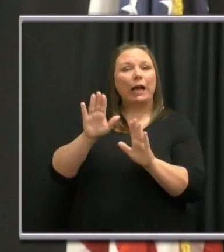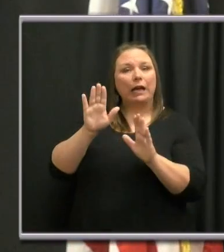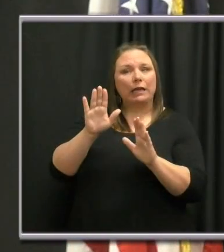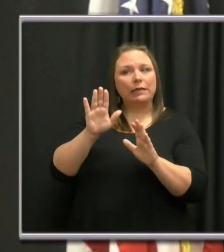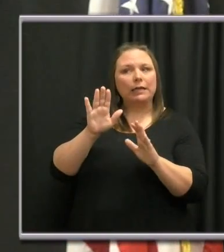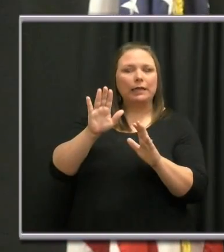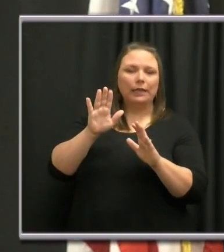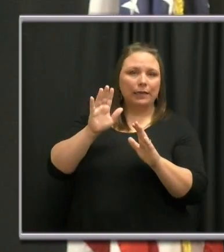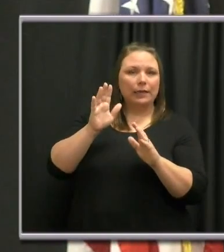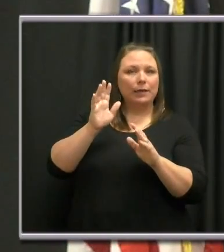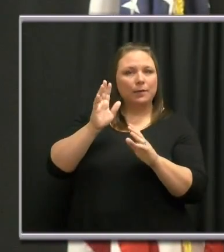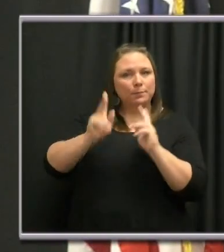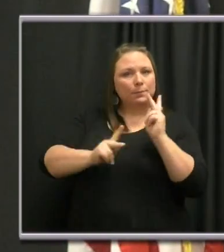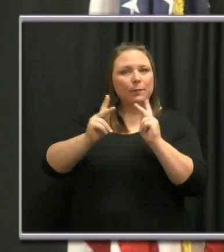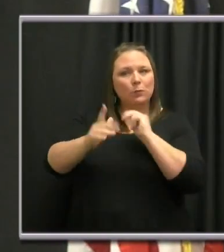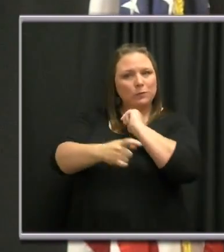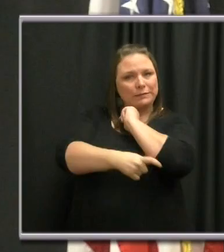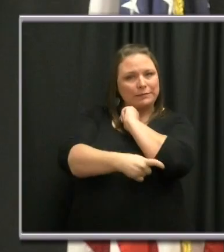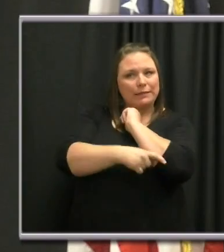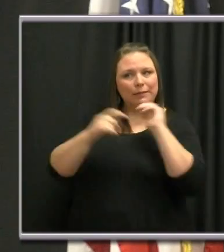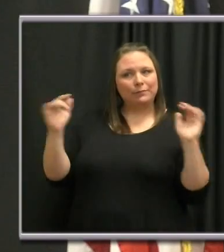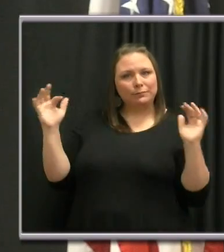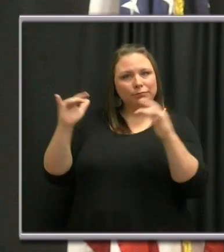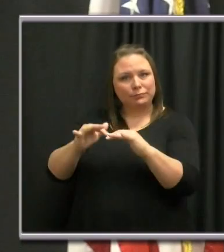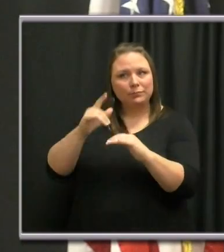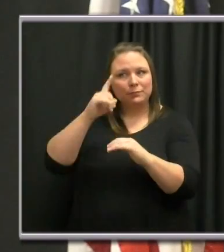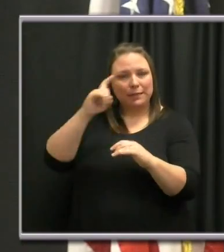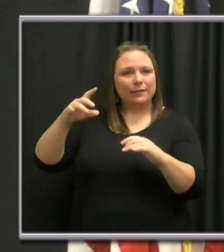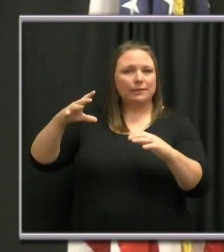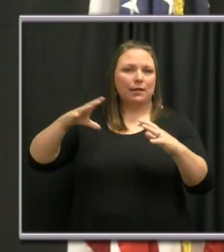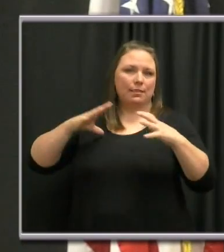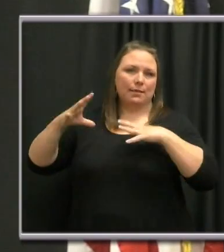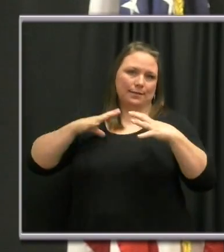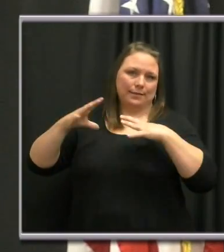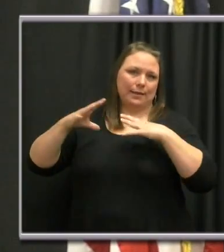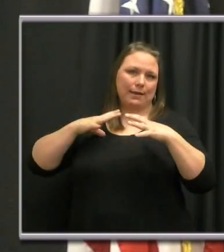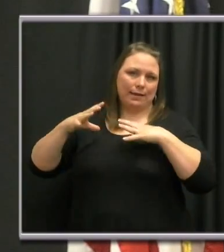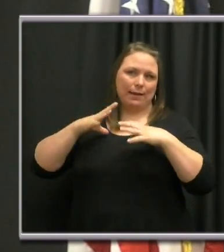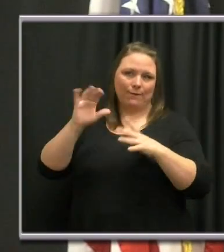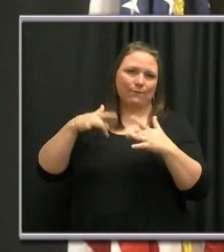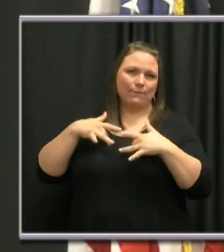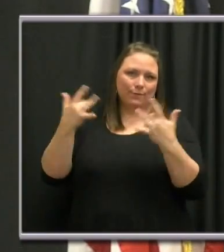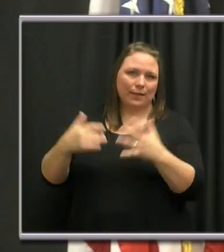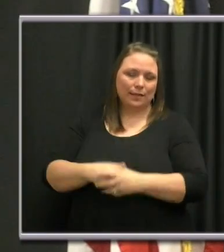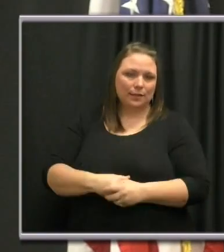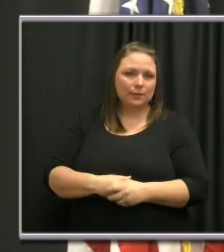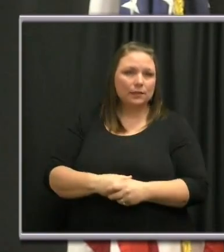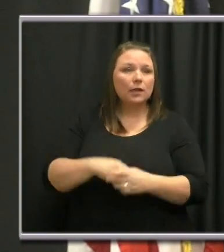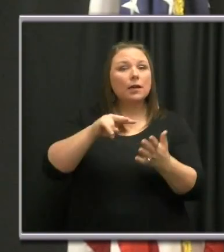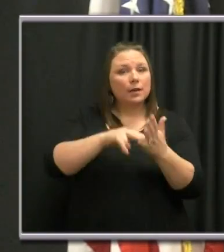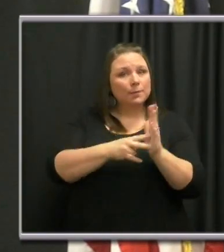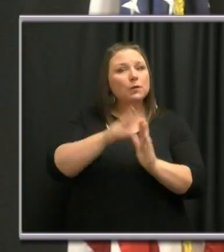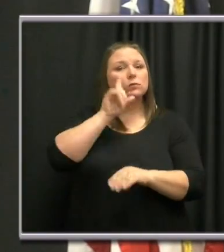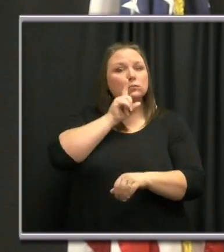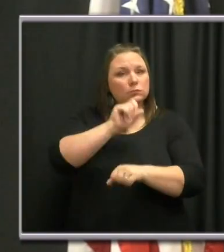SUNDAY- IS LIKELY TO ATTRACT MORE CROWD SO- BECAUSE OF THE